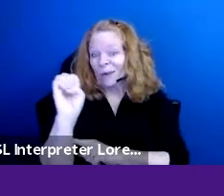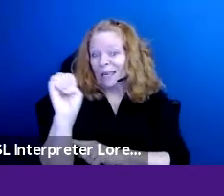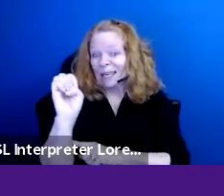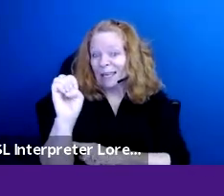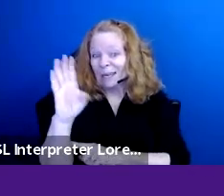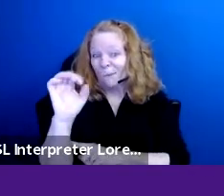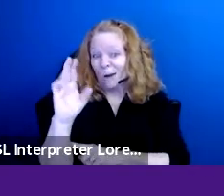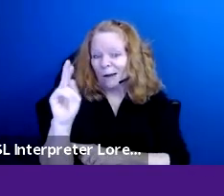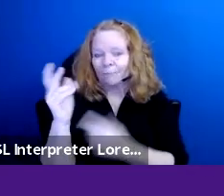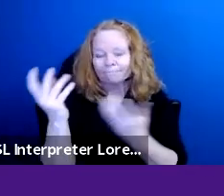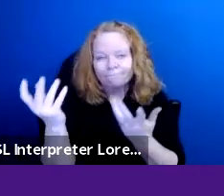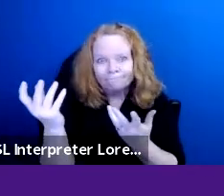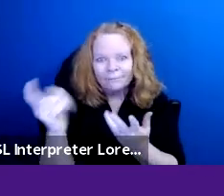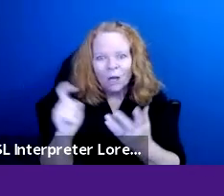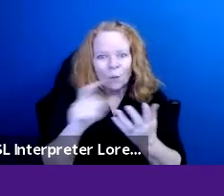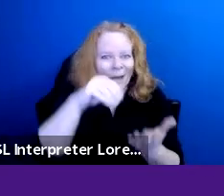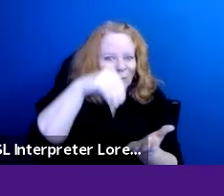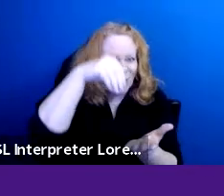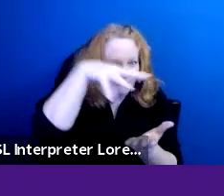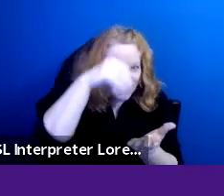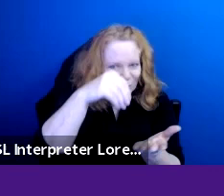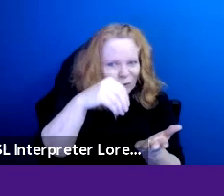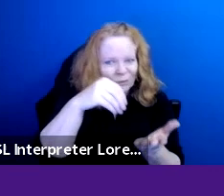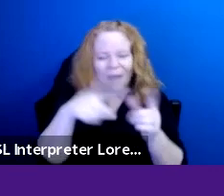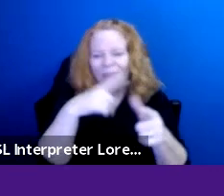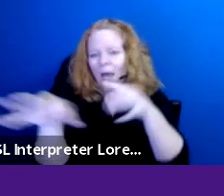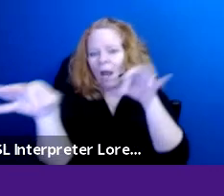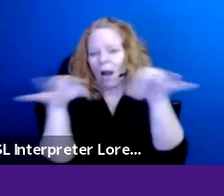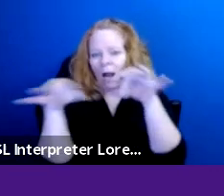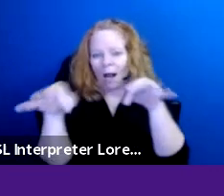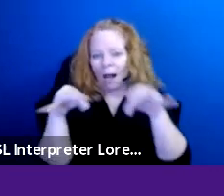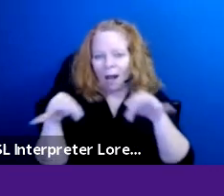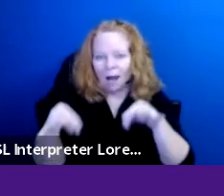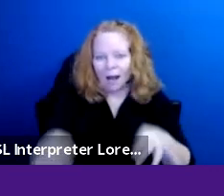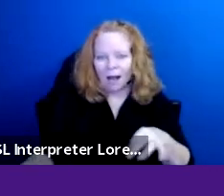images of that layout with long image descriptions to explain them which clearly is not ideal for